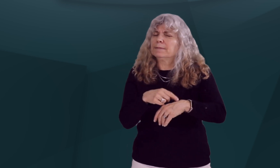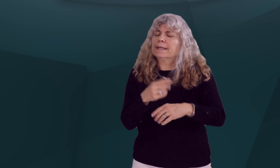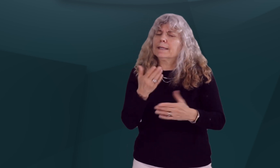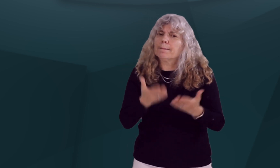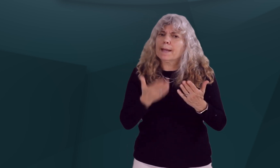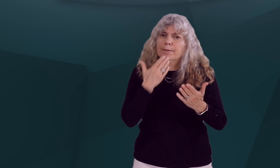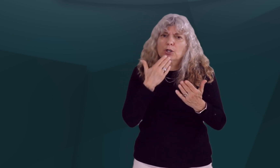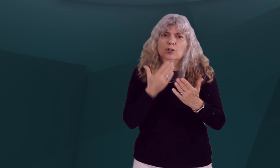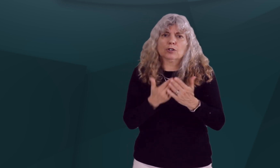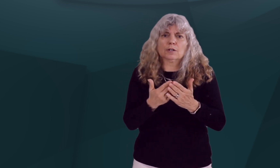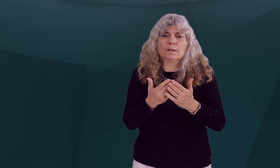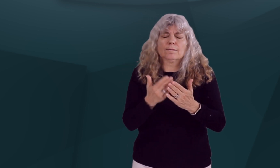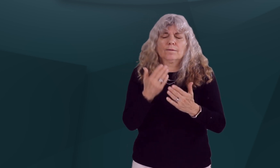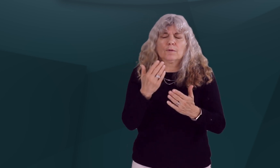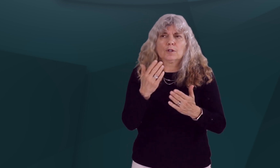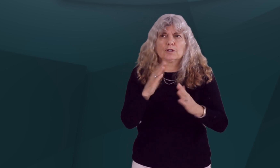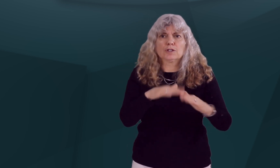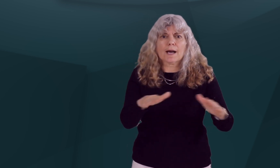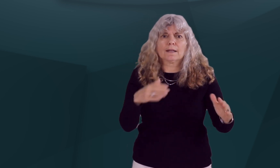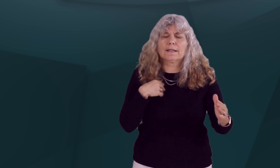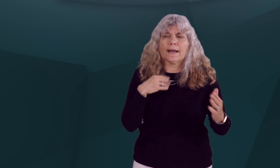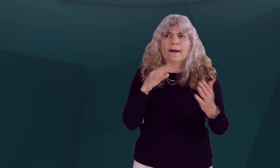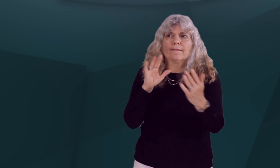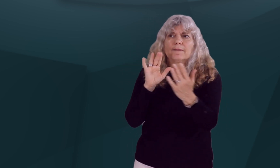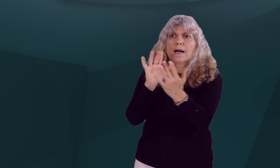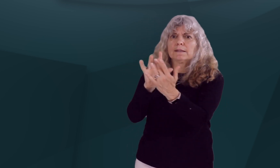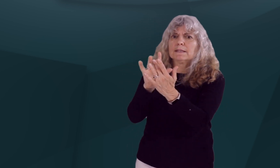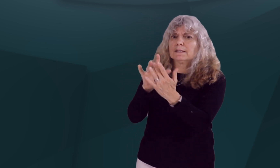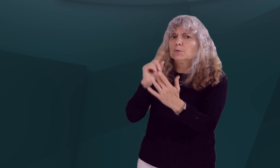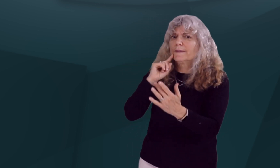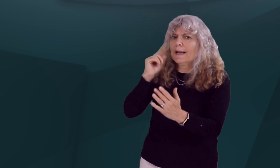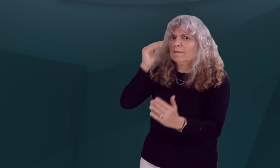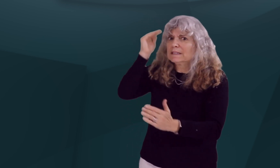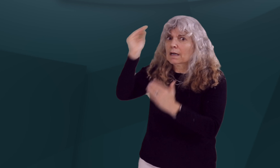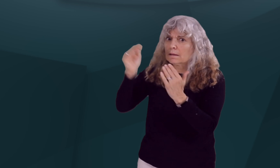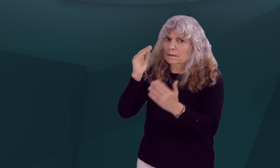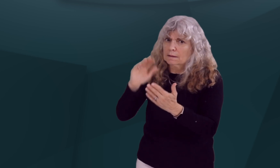Those are the times when it might be good for your child to talk with a deaf adult in the community.